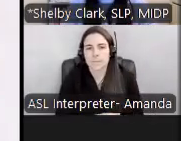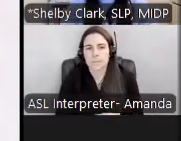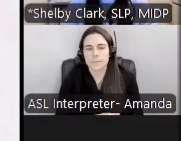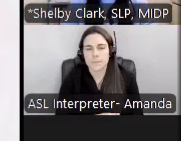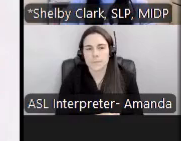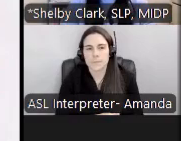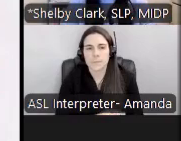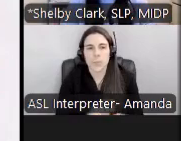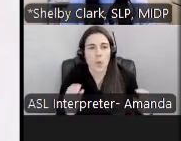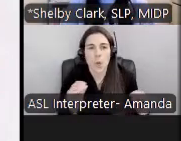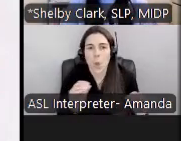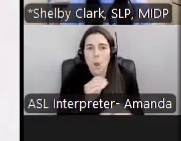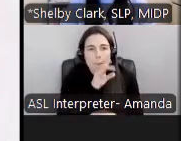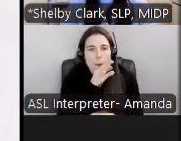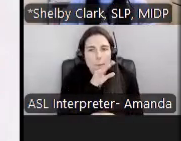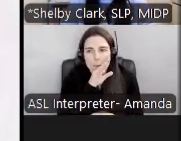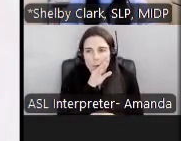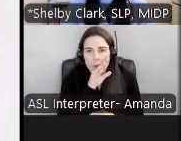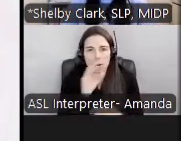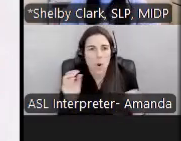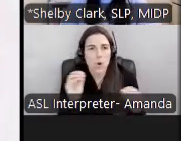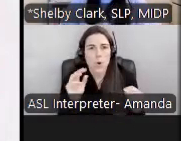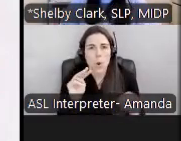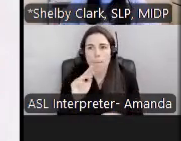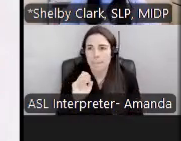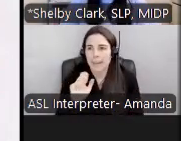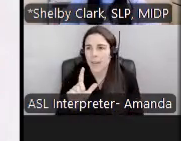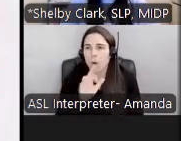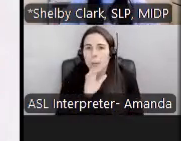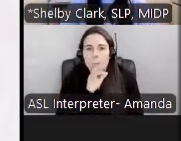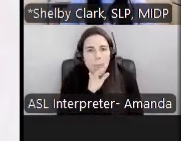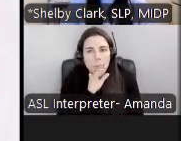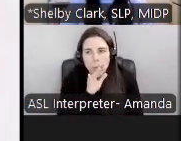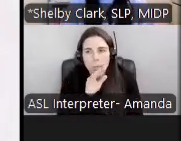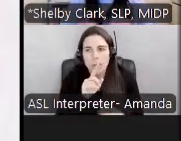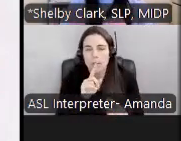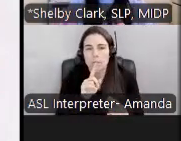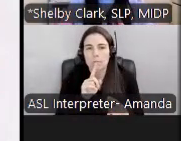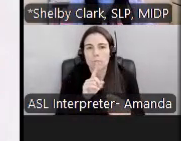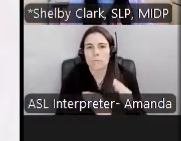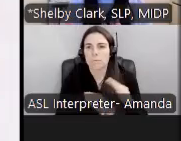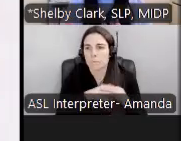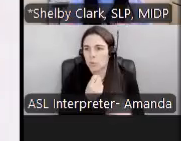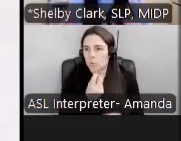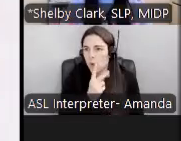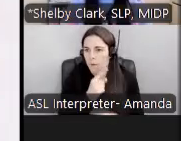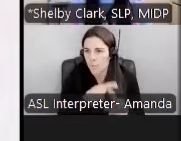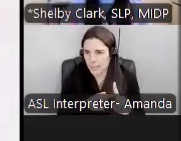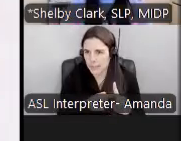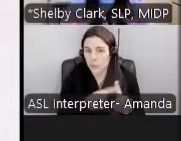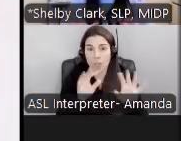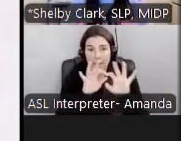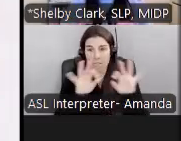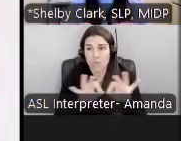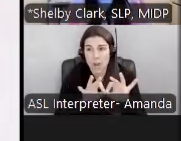So no babbling or manual babbling by 12 months, the framing should be up by now. So if we don't have those studs